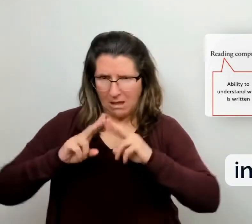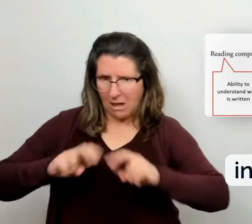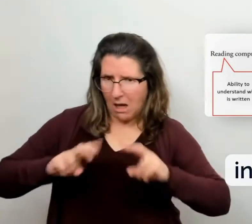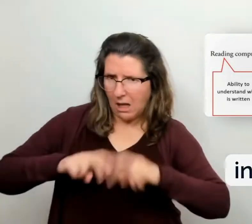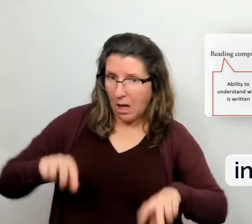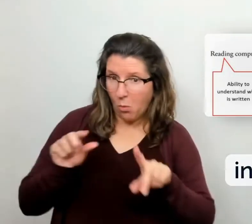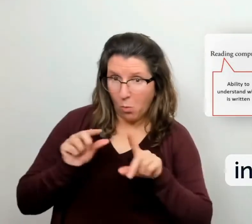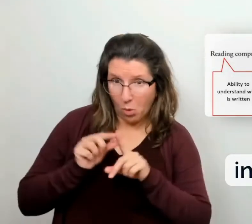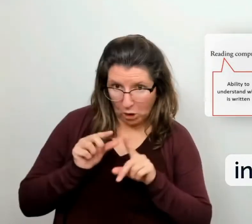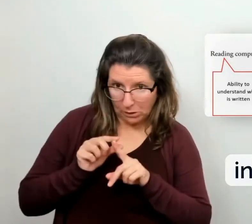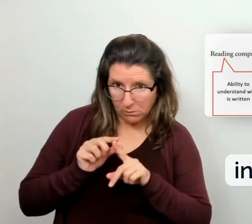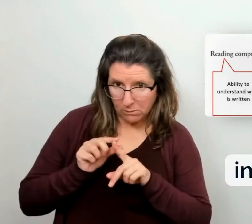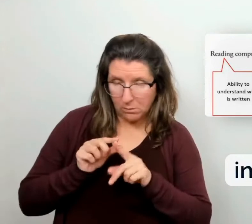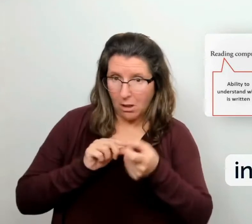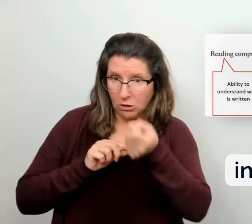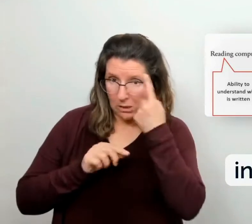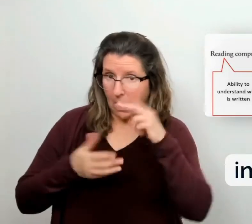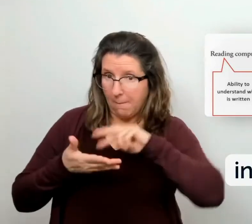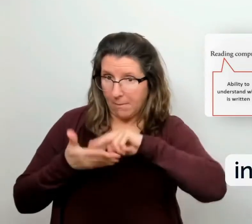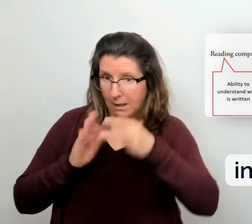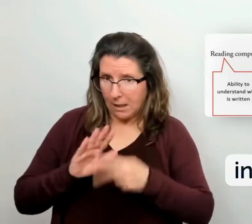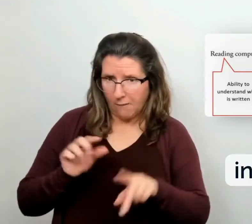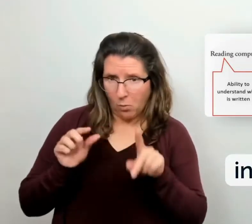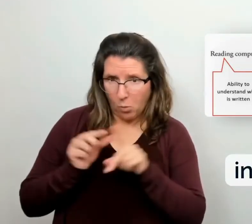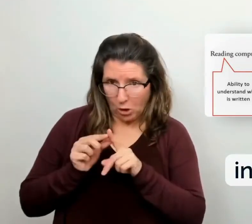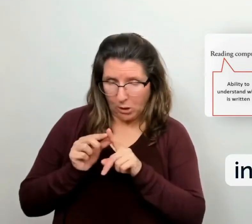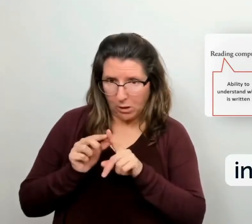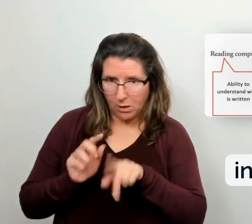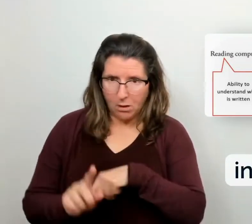This is at the word level reading for meaning.